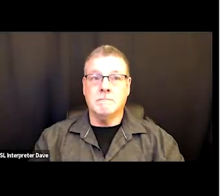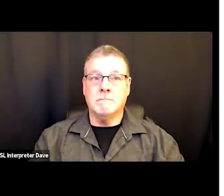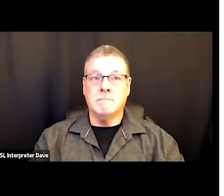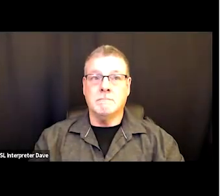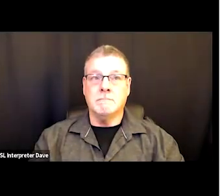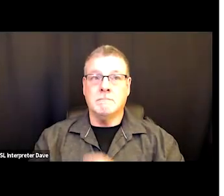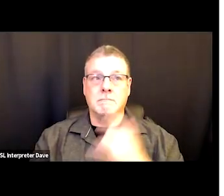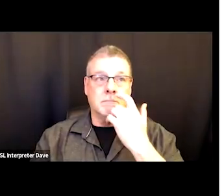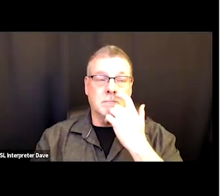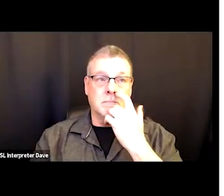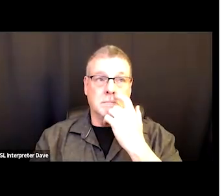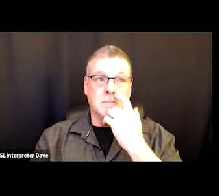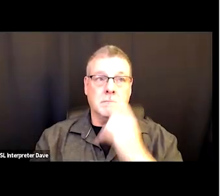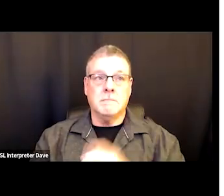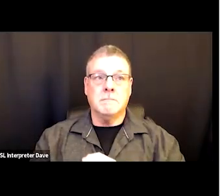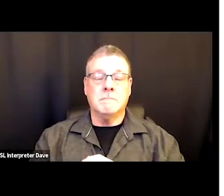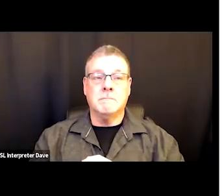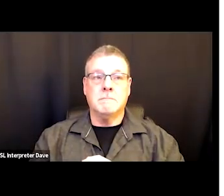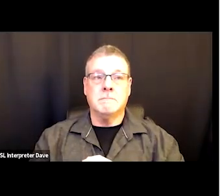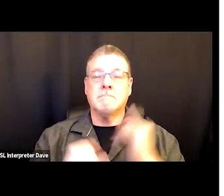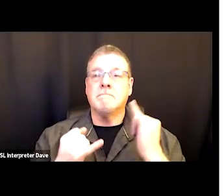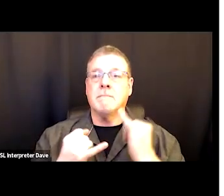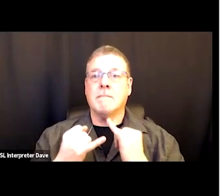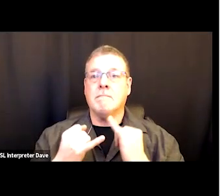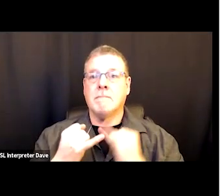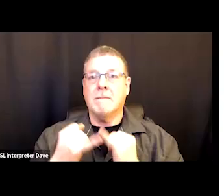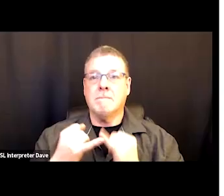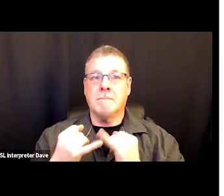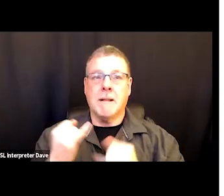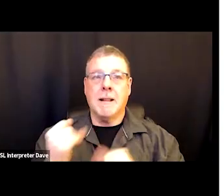Finally, dignity and just worth of the individual,